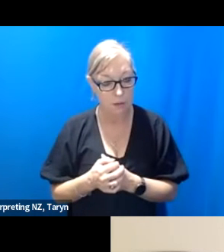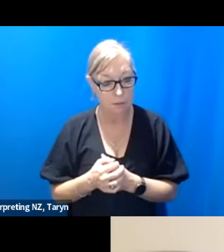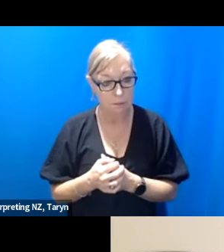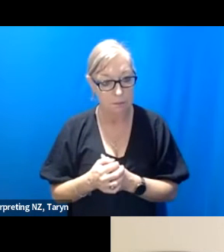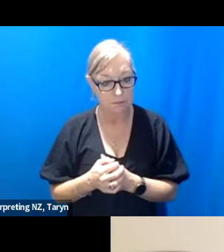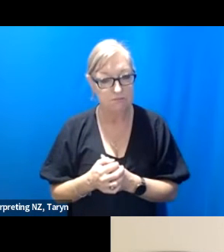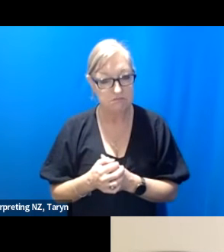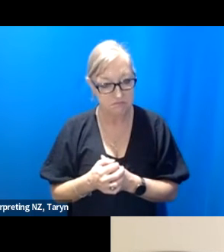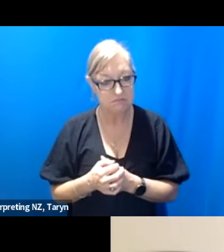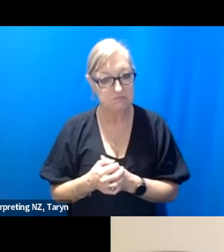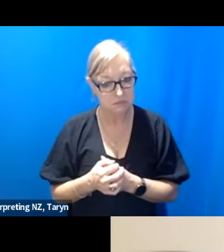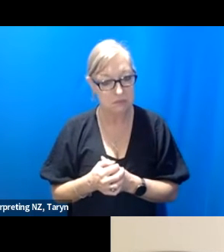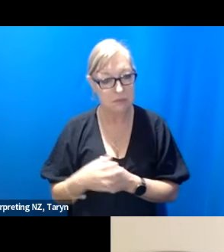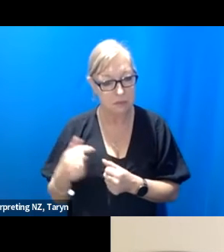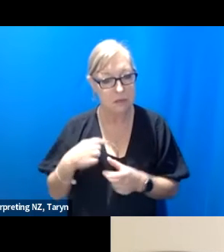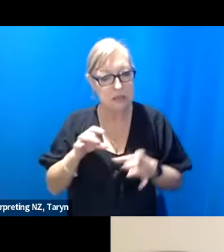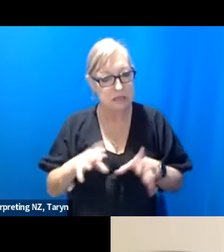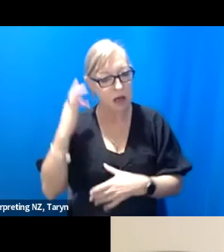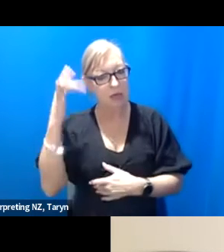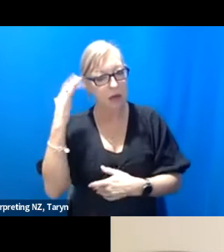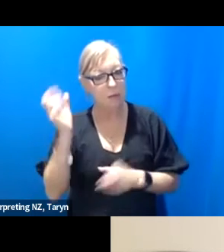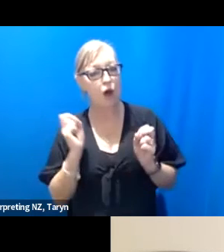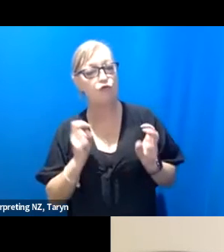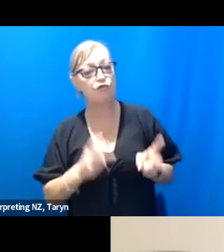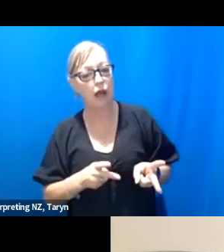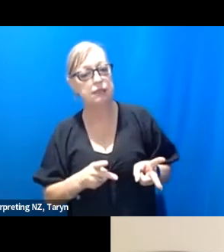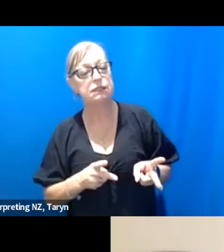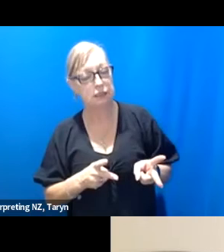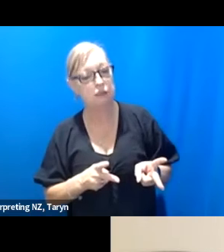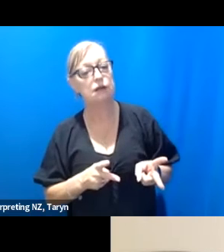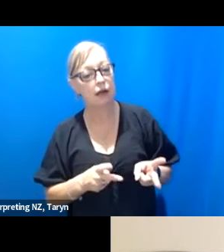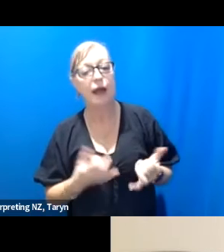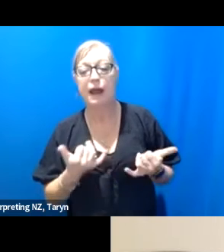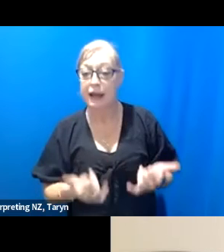about rest more generally, is something that a lot of people are beginning to understand more widely